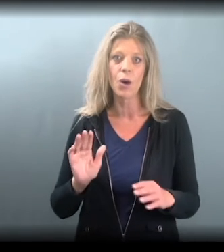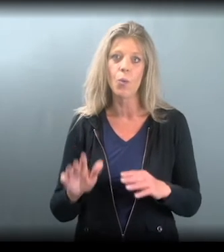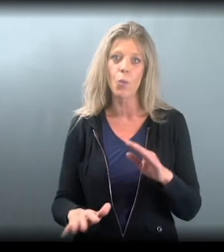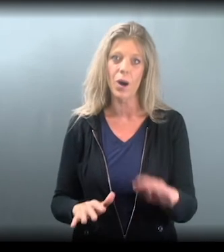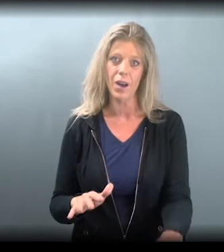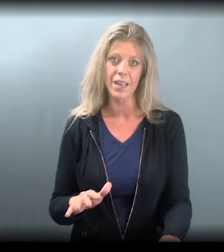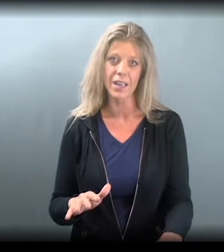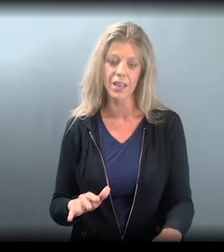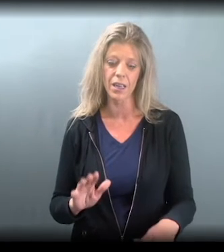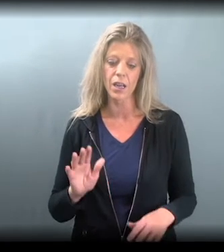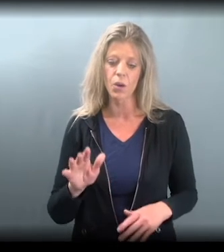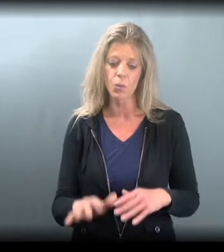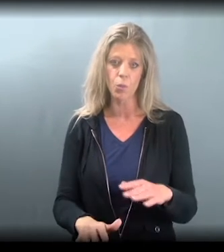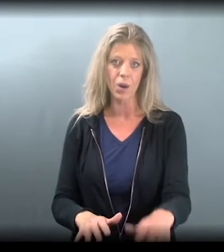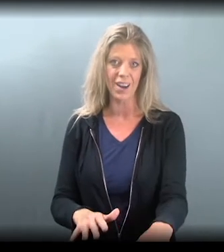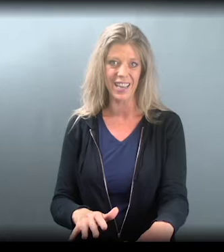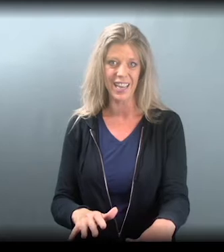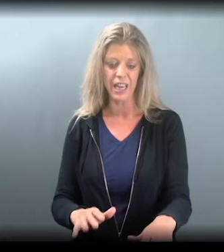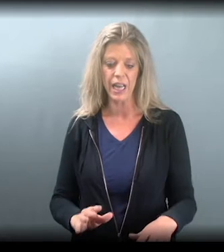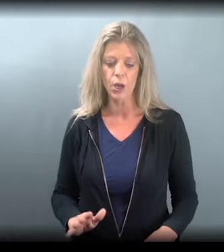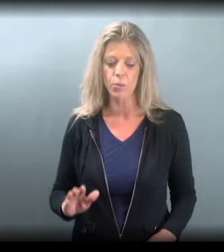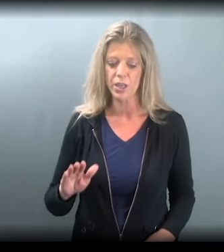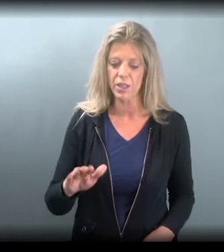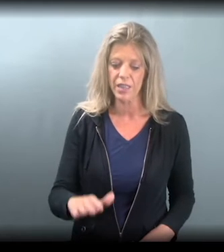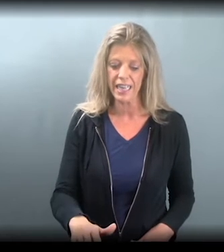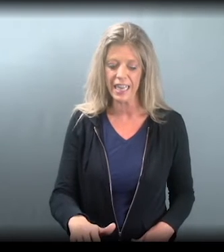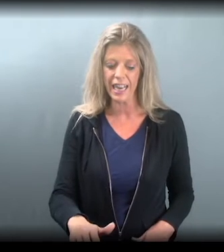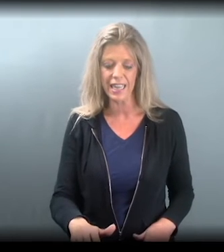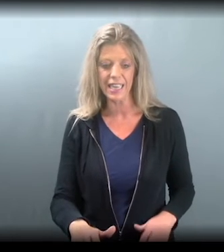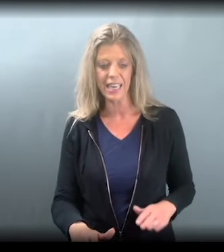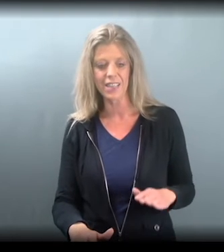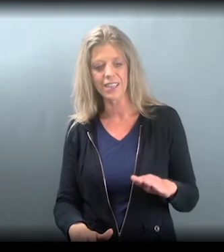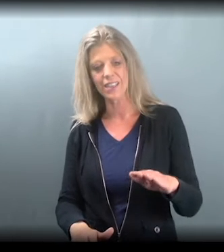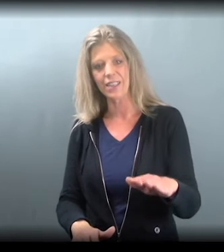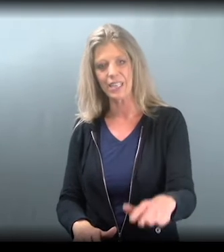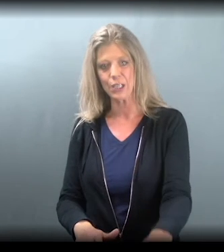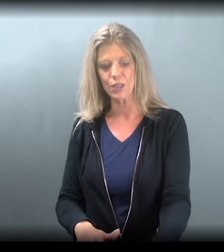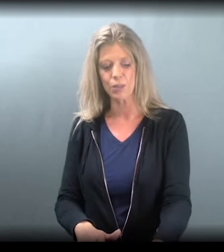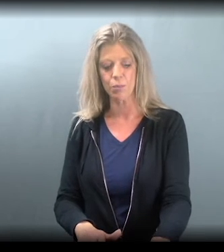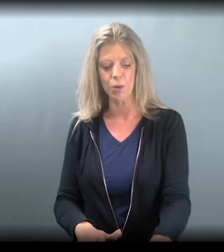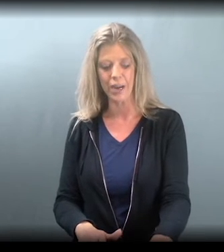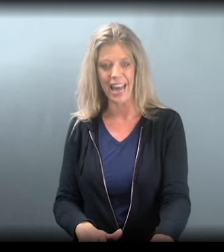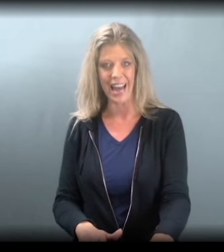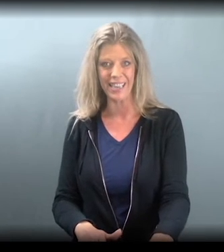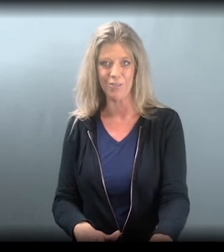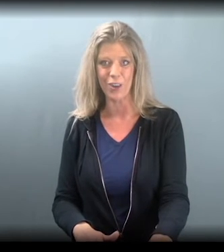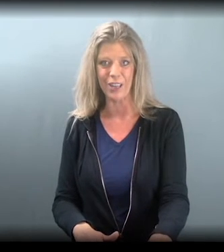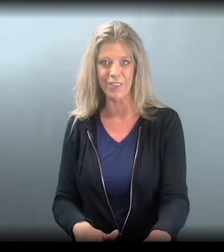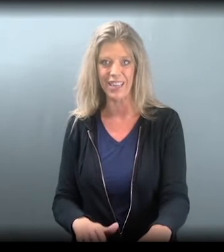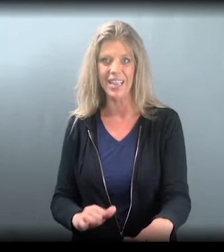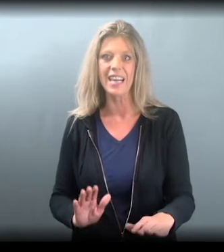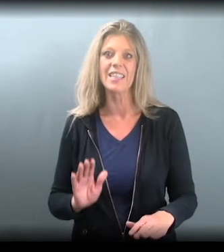WALK Put your lead hand down, and then your support hand in front of it.